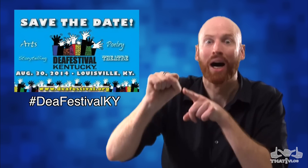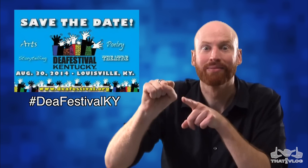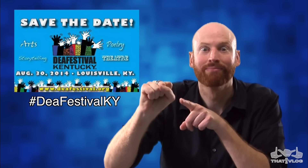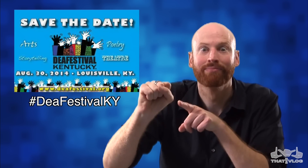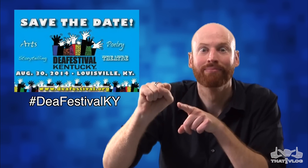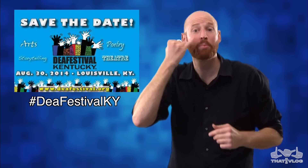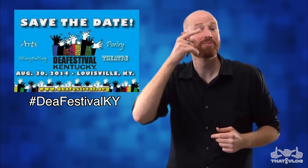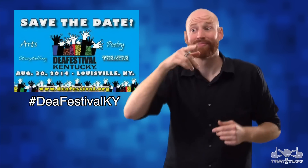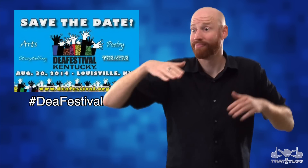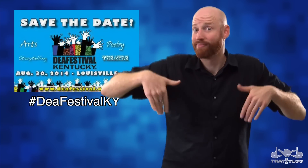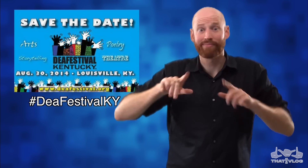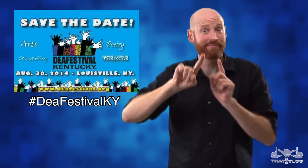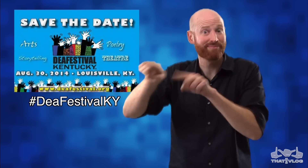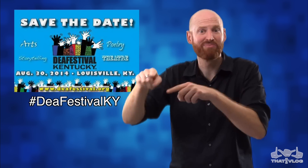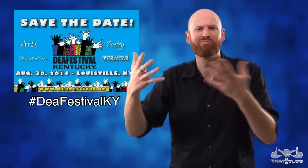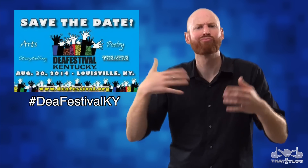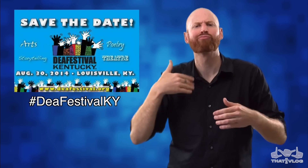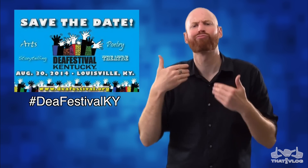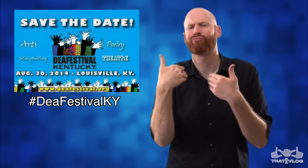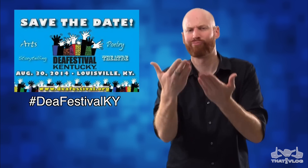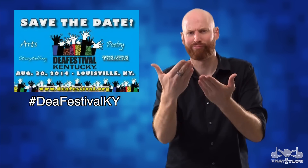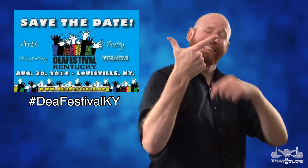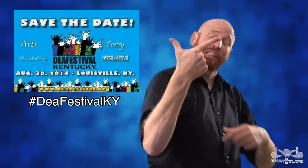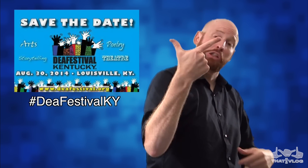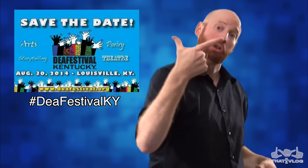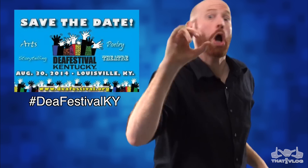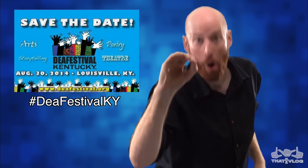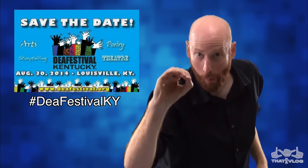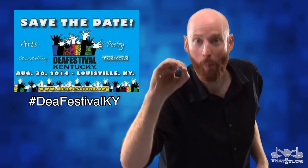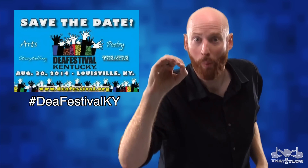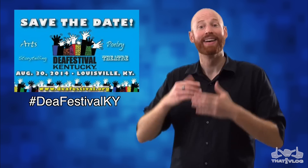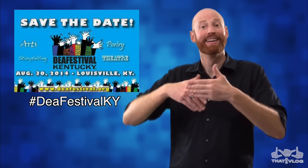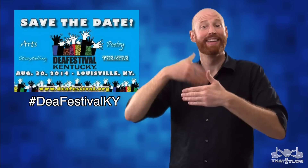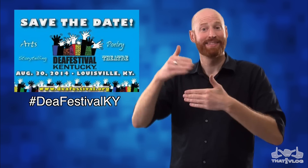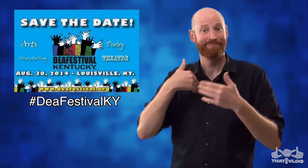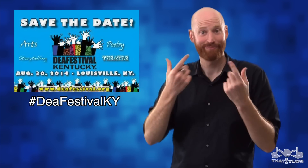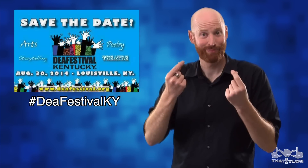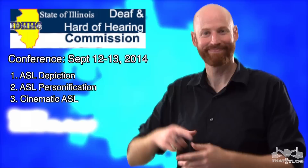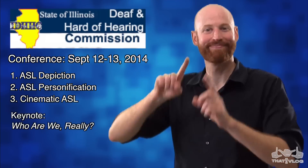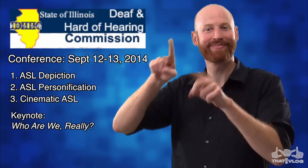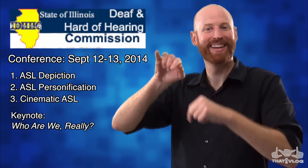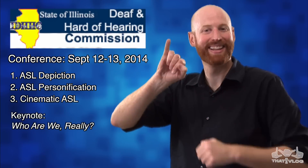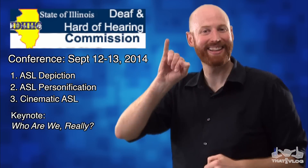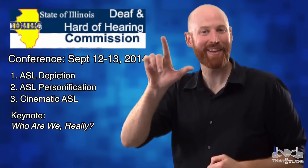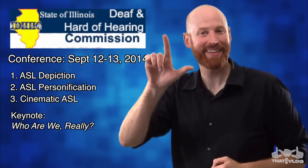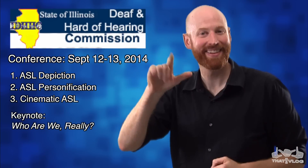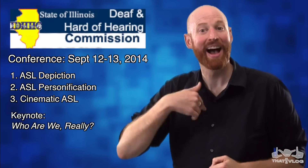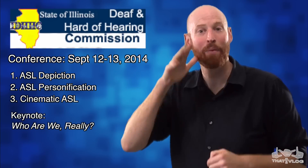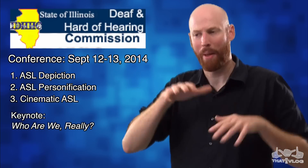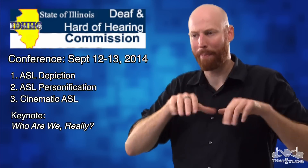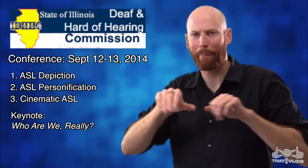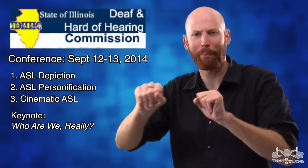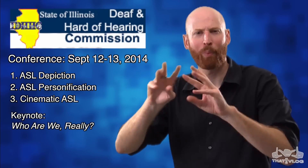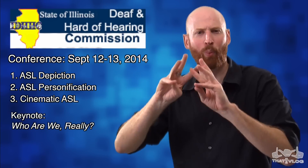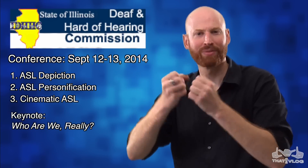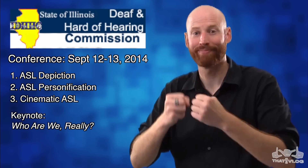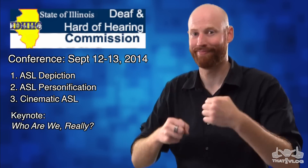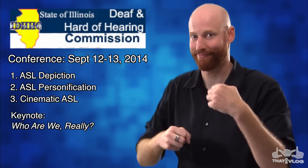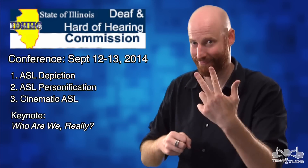AwESomE!!!!! @_@ If you haven't yet been, I've got a suggestion for ya: [godly voice] GO! Next, I'll go to Illinois and I'll be hosting several